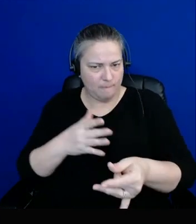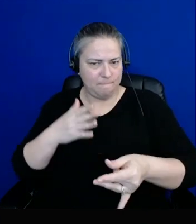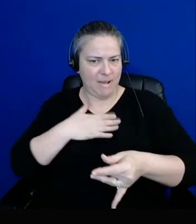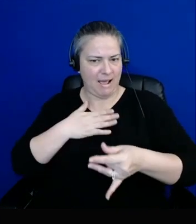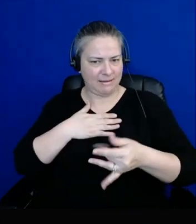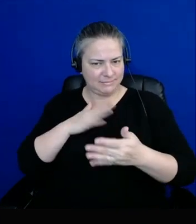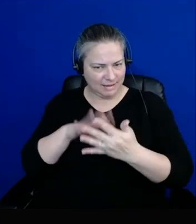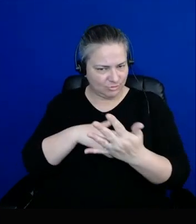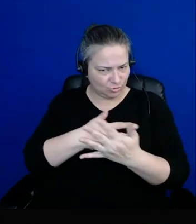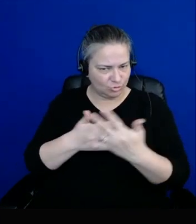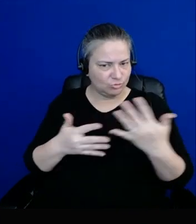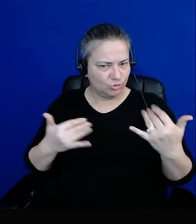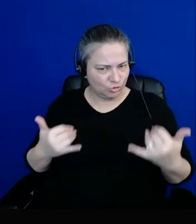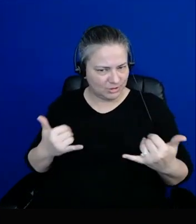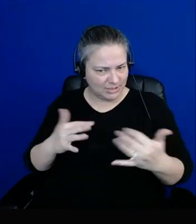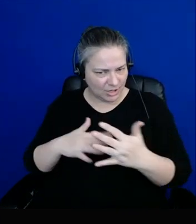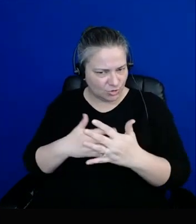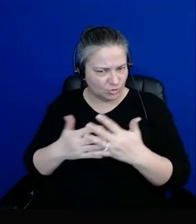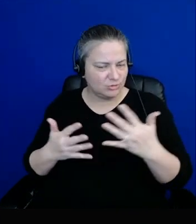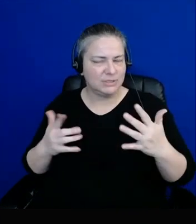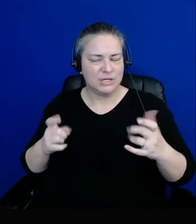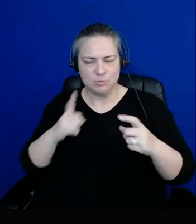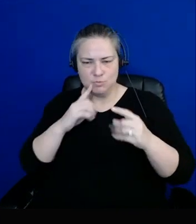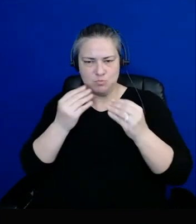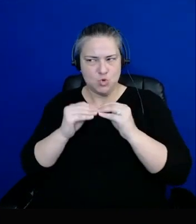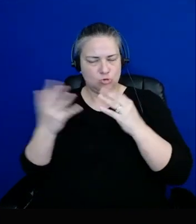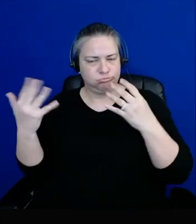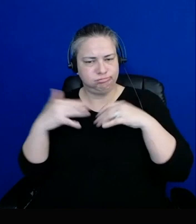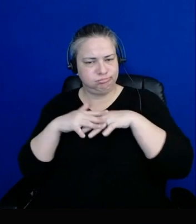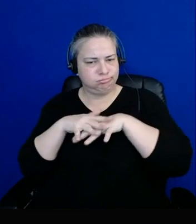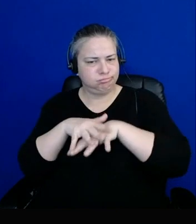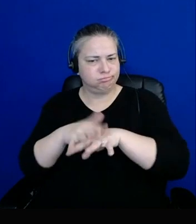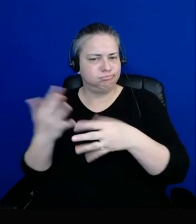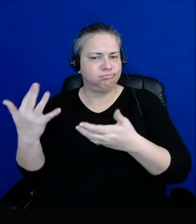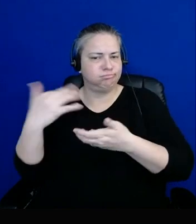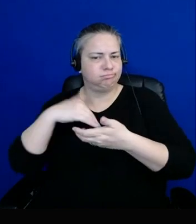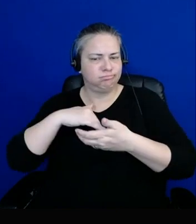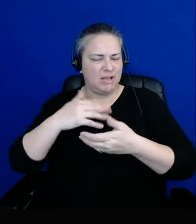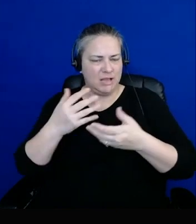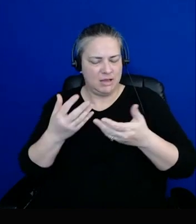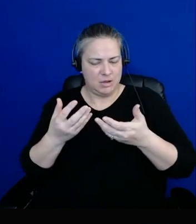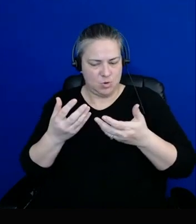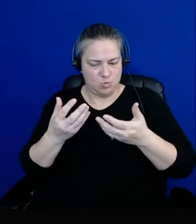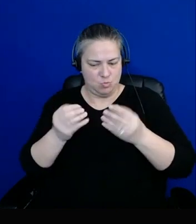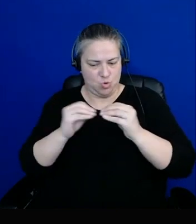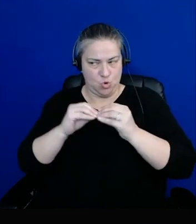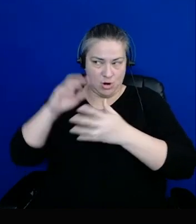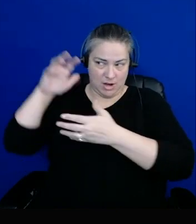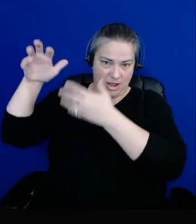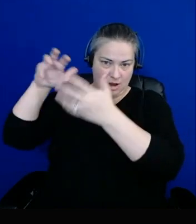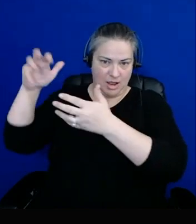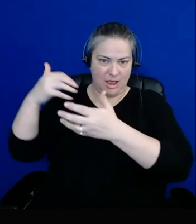And naturally, as we see more and more investment in cloud streaming, it makes sense that we should have devkits in the